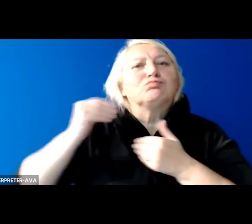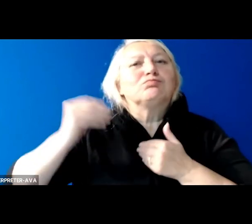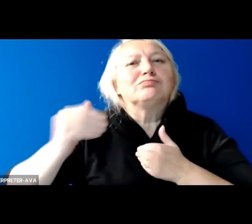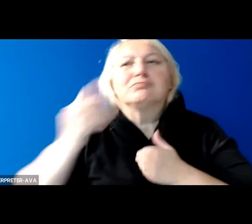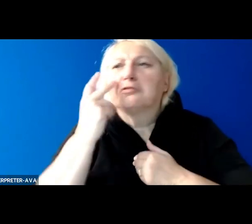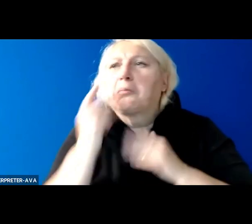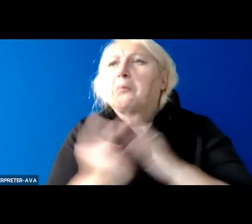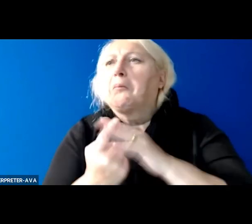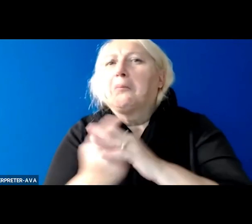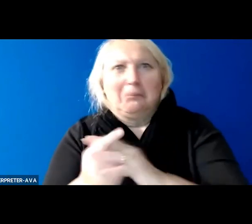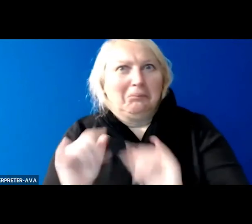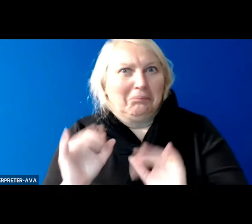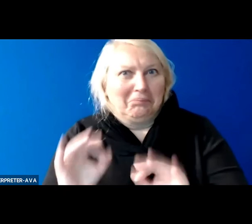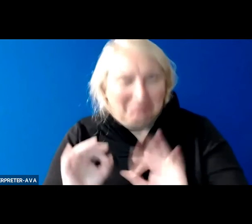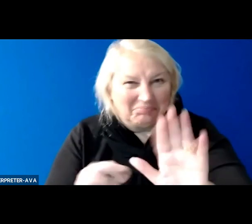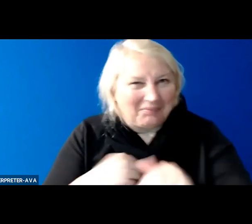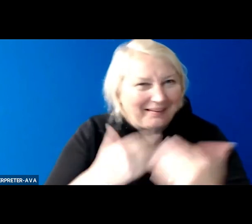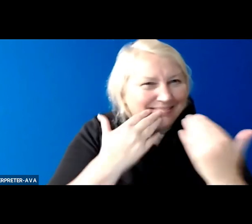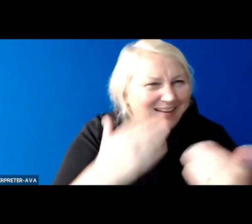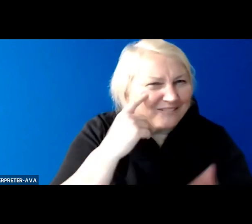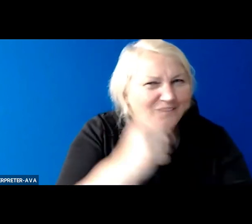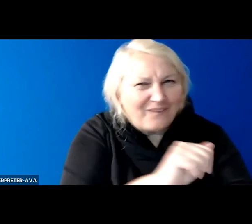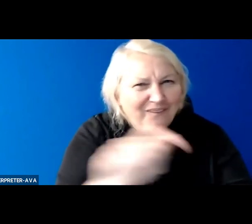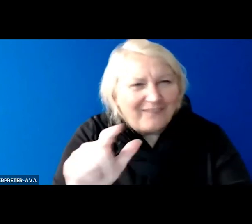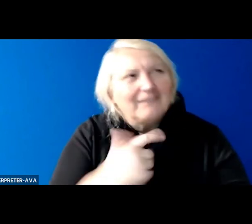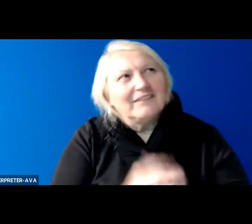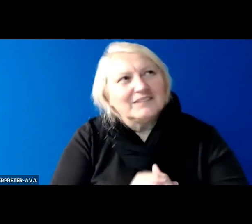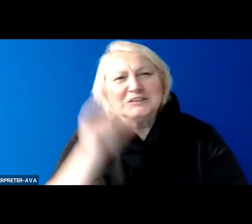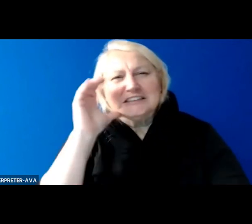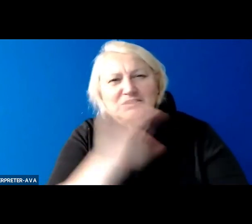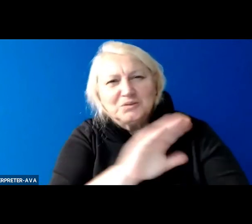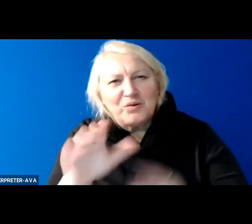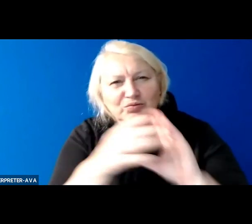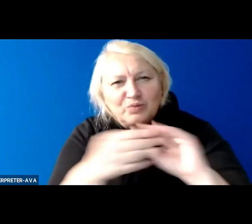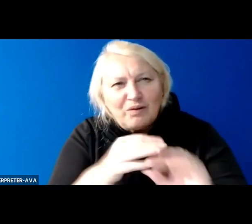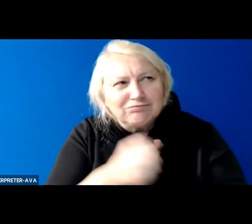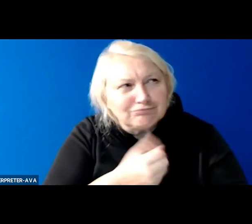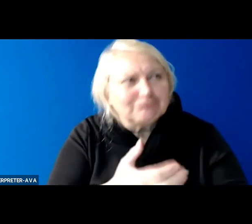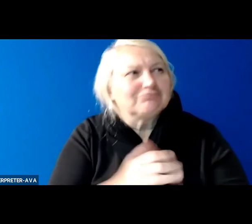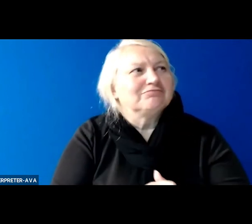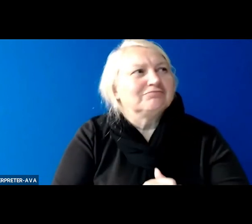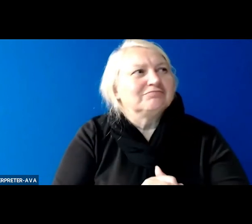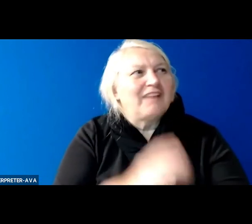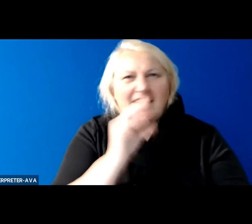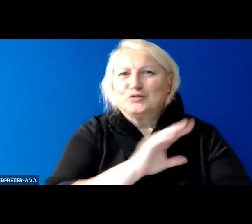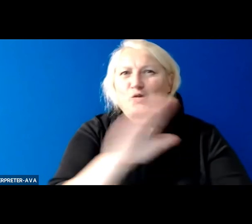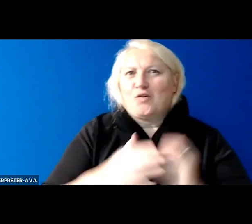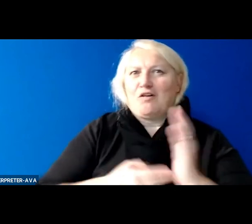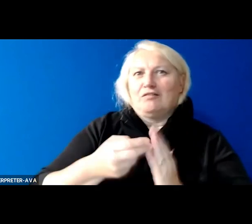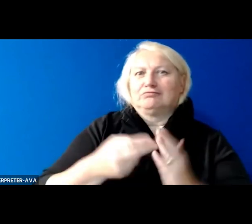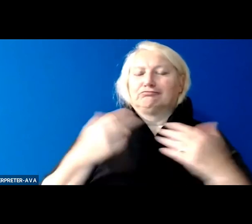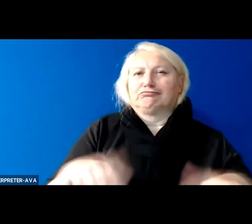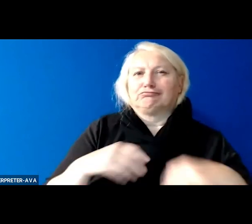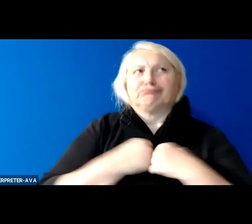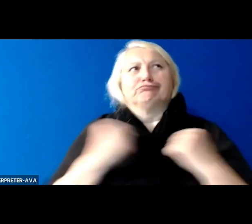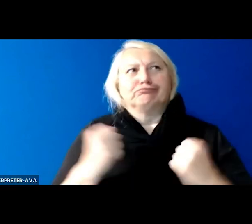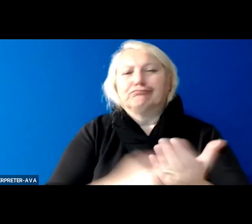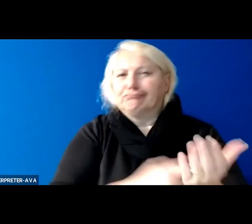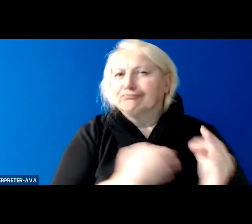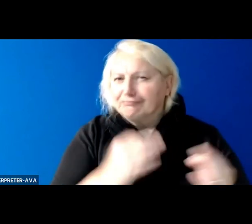to everyone's stories and truths. And yes, thank you and follow @culturalinstigators on Instagram.